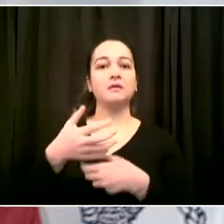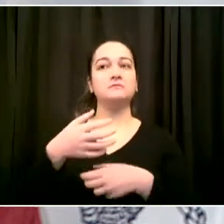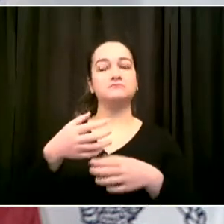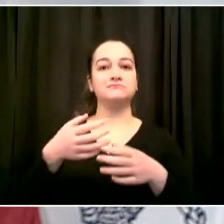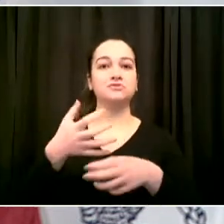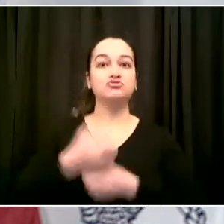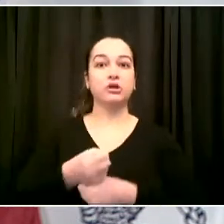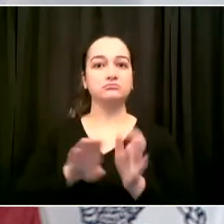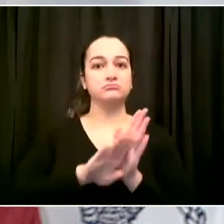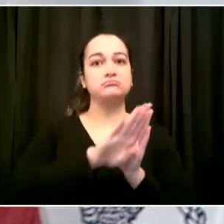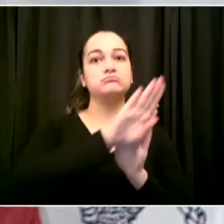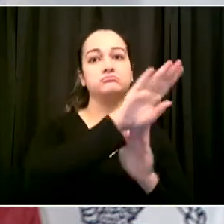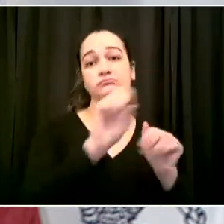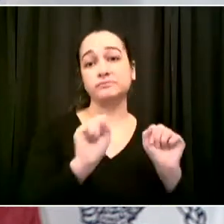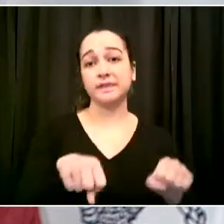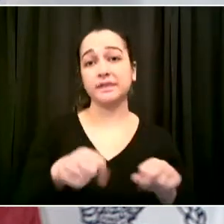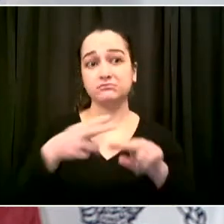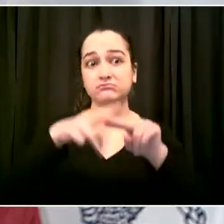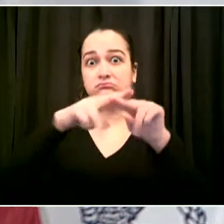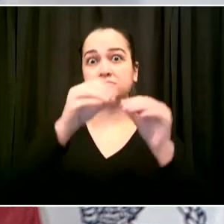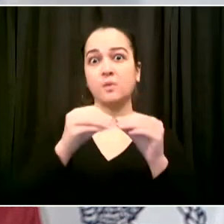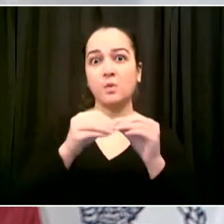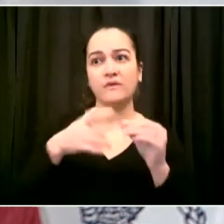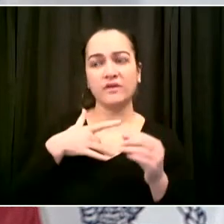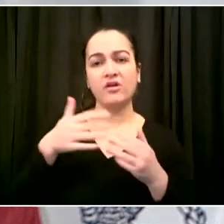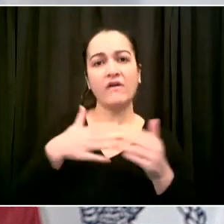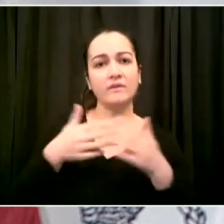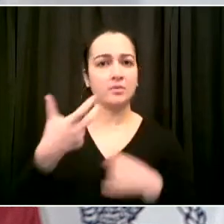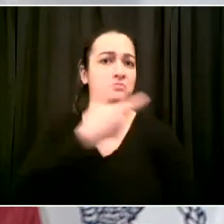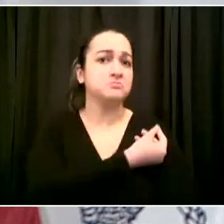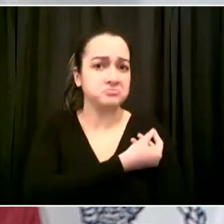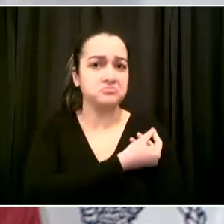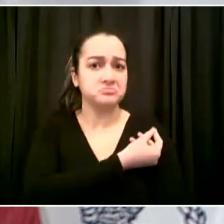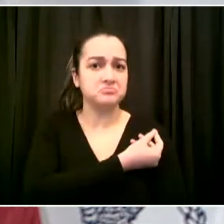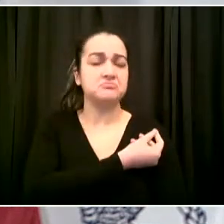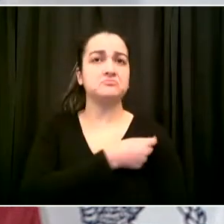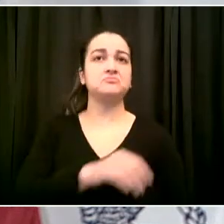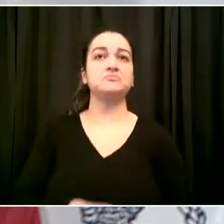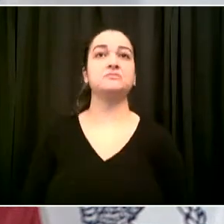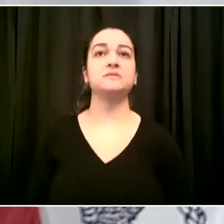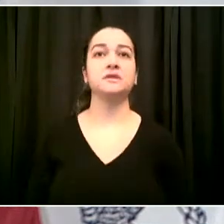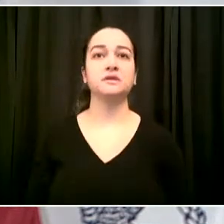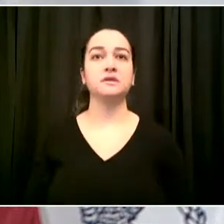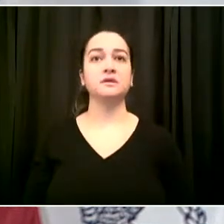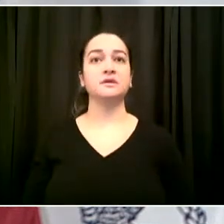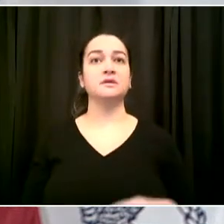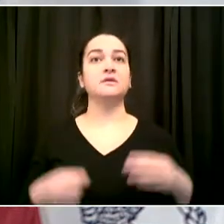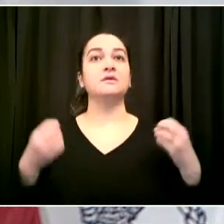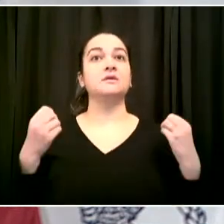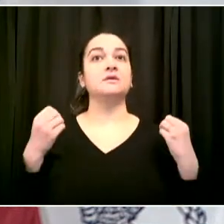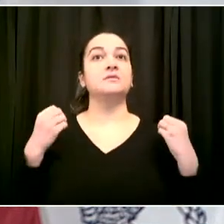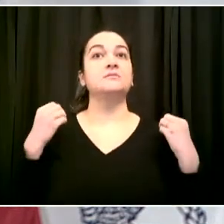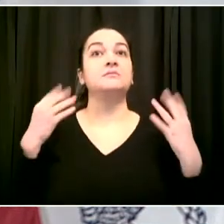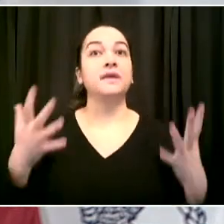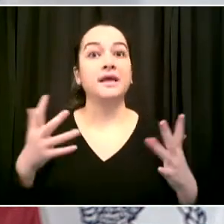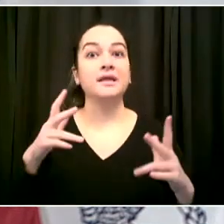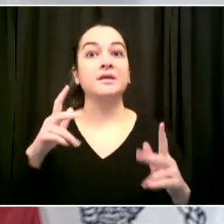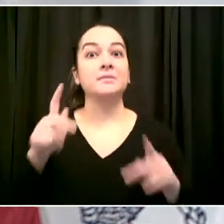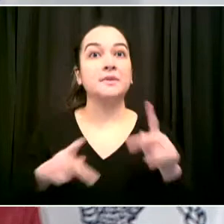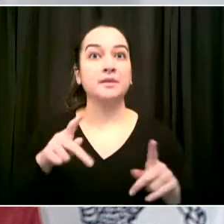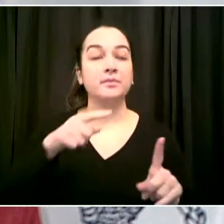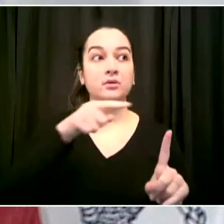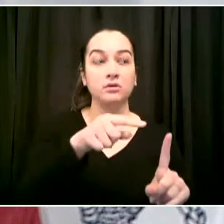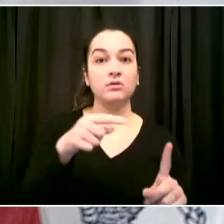SOMEONE IN THEIR